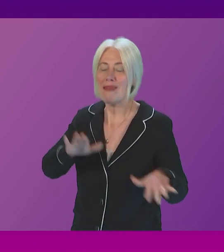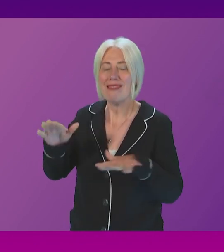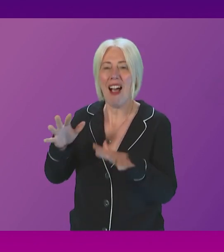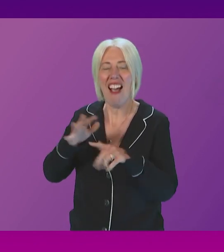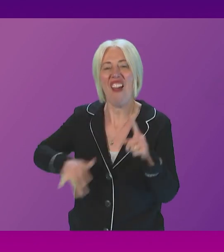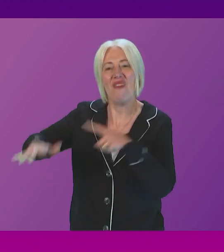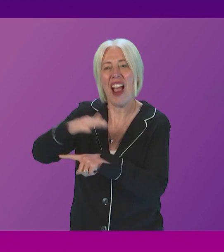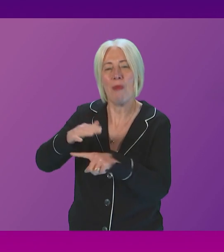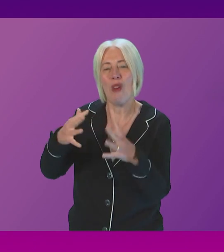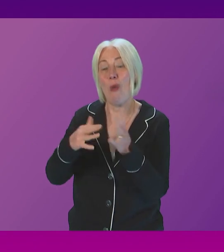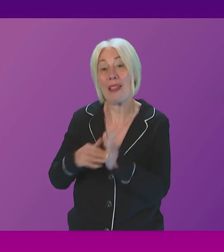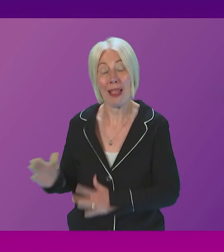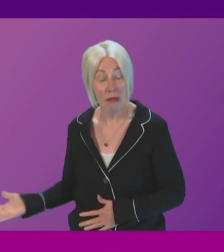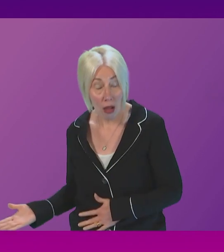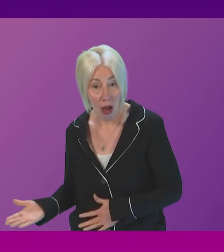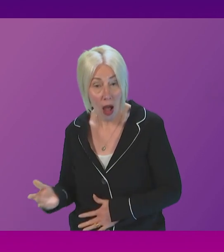Presiding Officer, I seek your advice about how we can